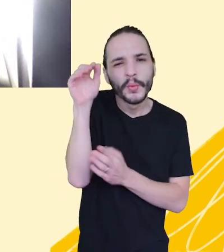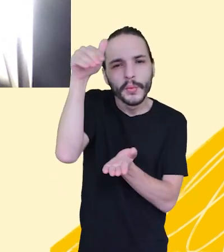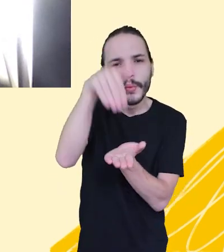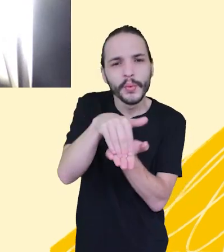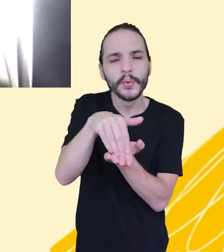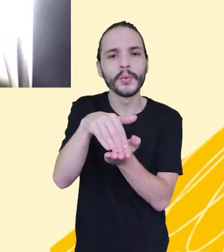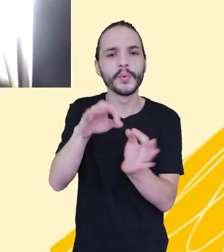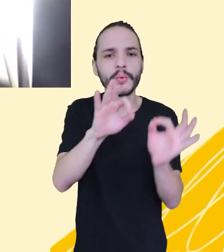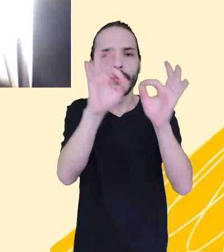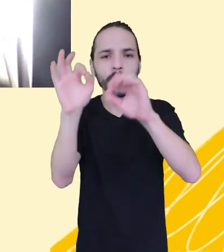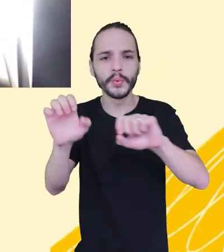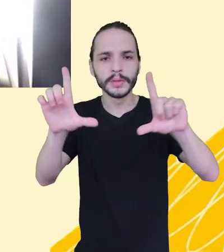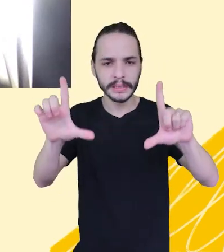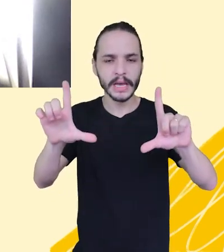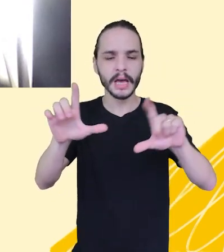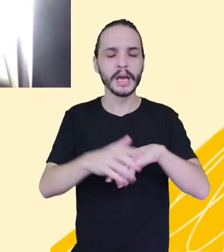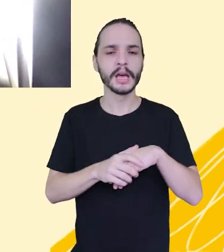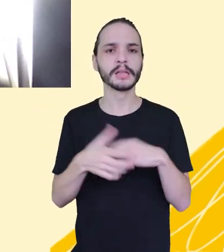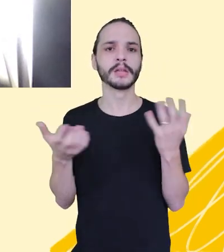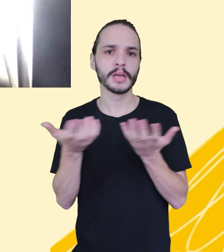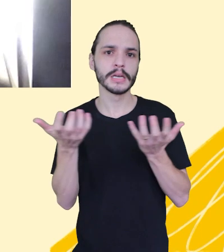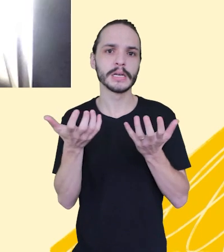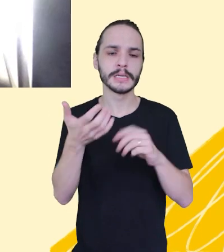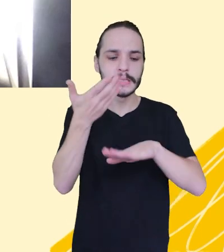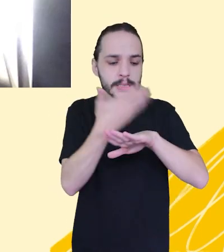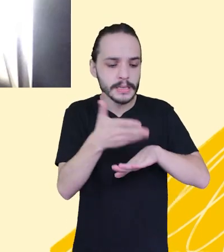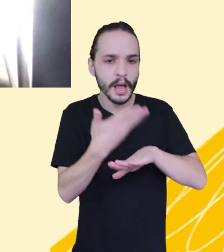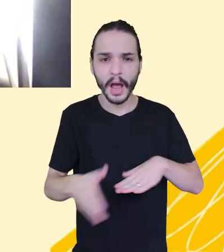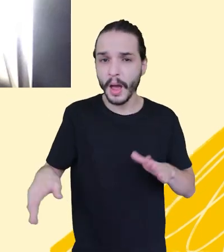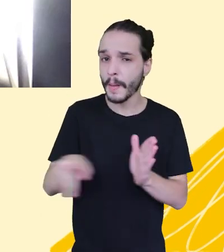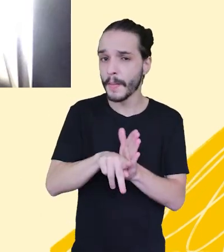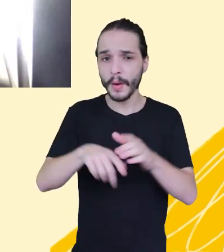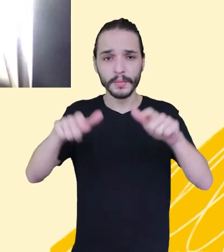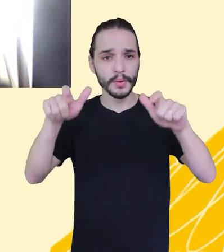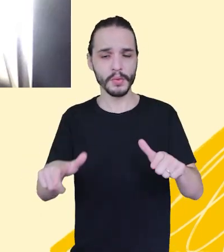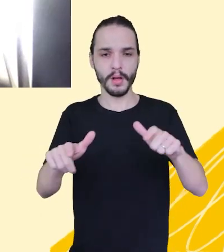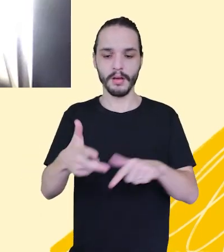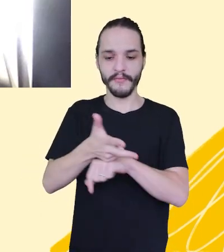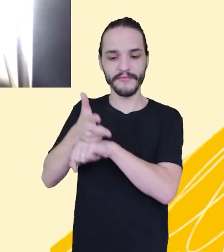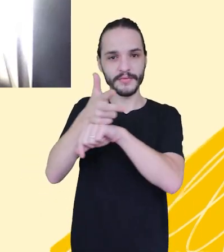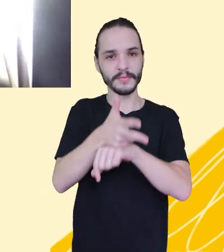We rehearsed and we wanted to rehearse it in the space where we will shoot it.